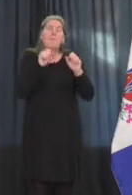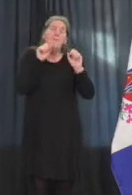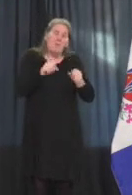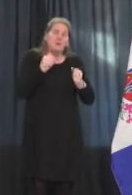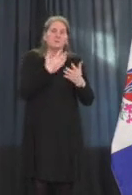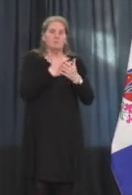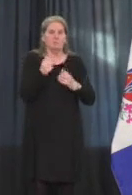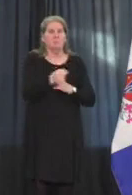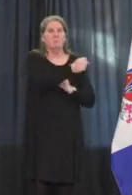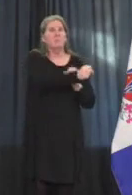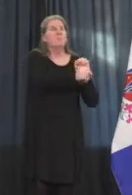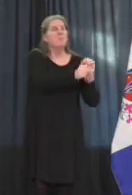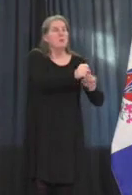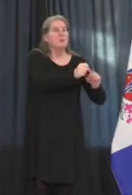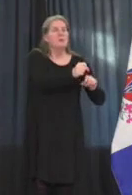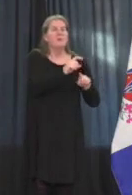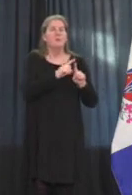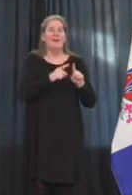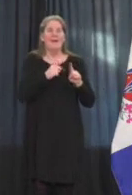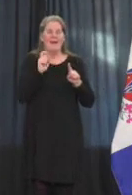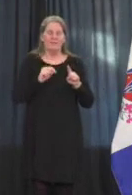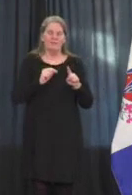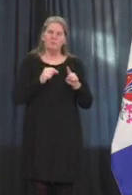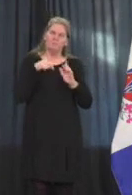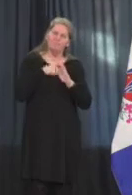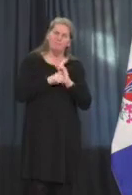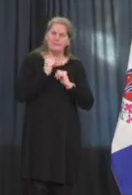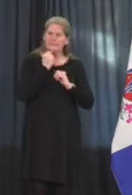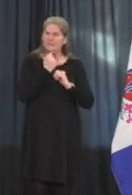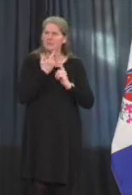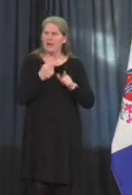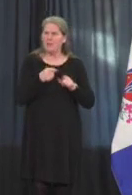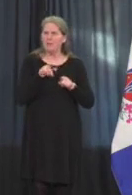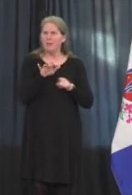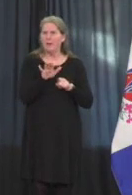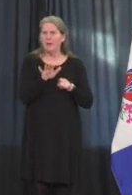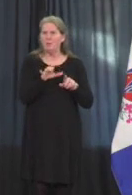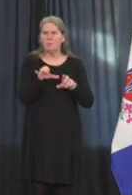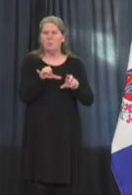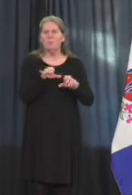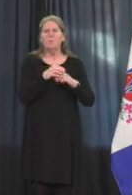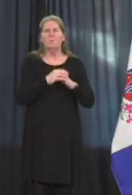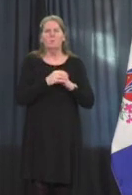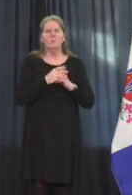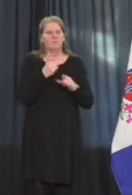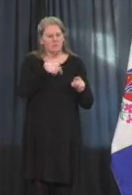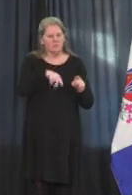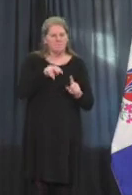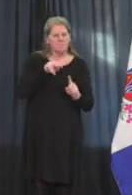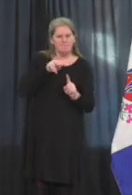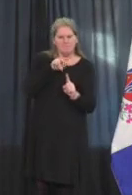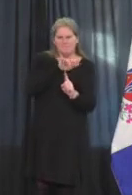JAIL TIME. THEY WOULD NEED TO BE, OF COURSE, SERIOUS OFFENCES OF WHICH WE ARE TAKING THE VIEW THAT ALL SUCH OFFENCES ARE